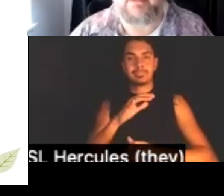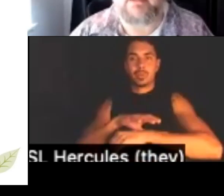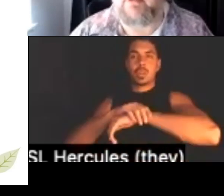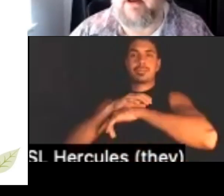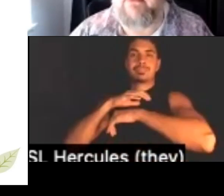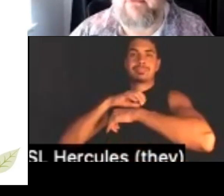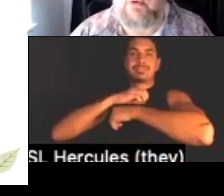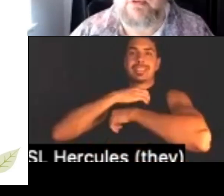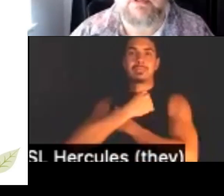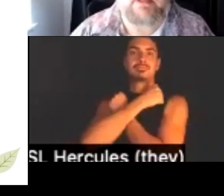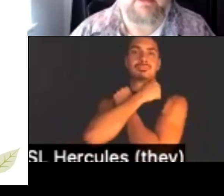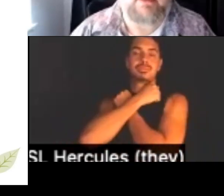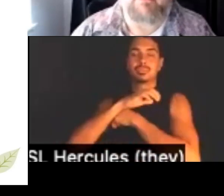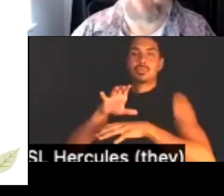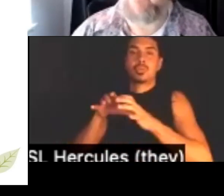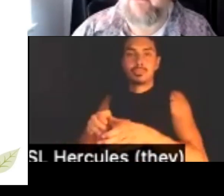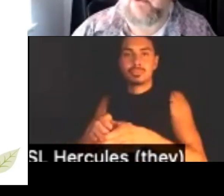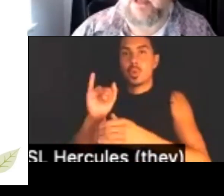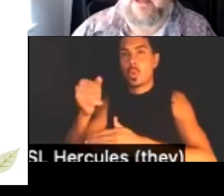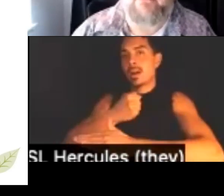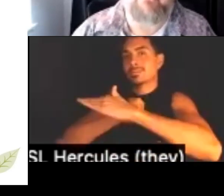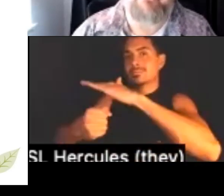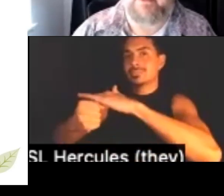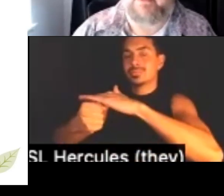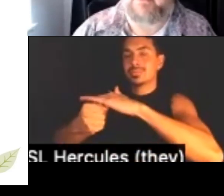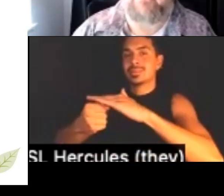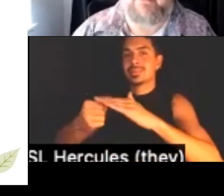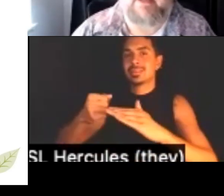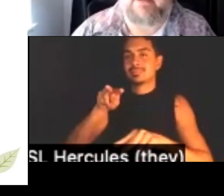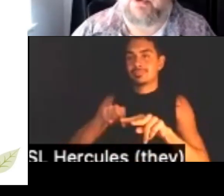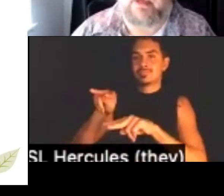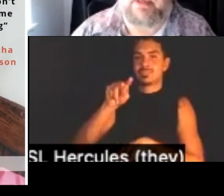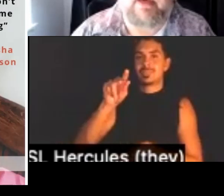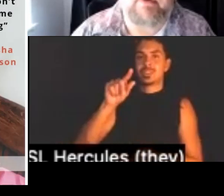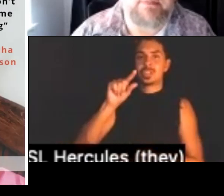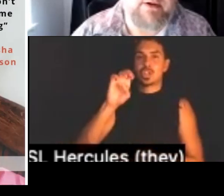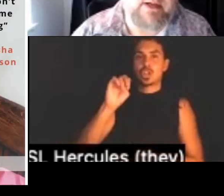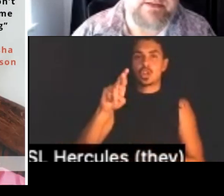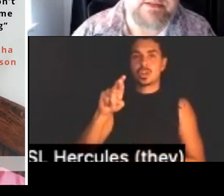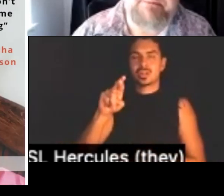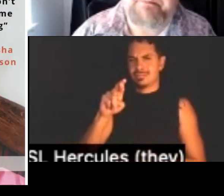that a lot of folks are fearful of, if not directly have experienced.